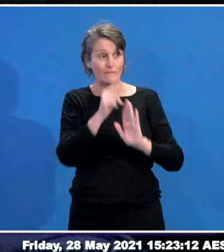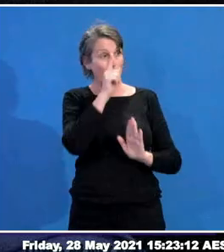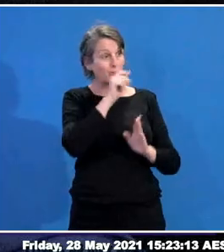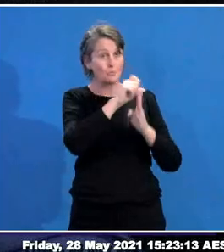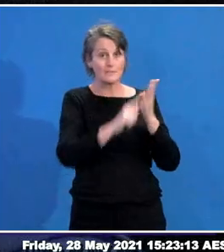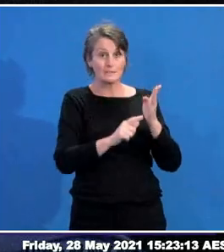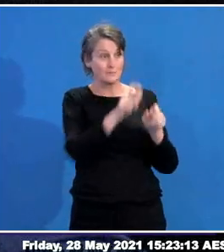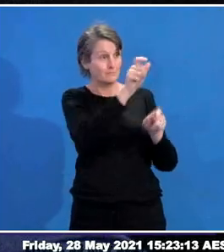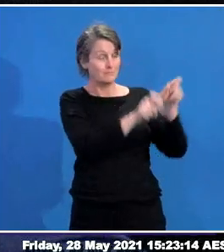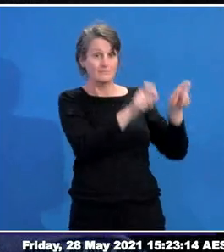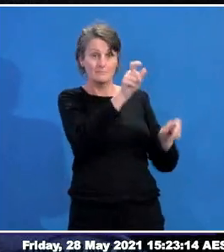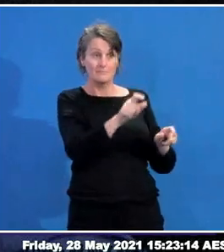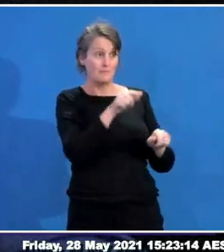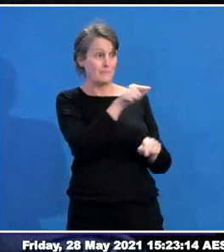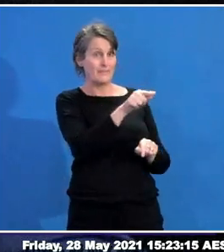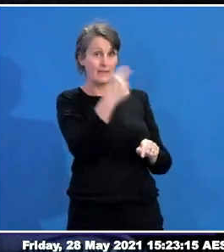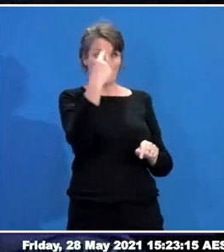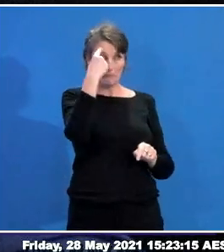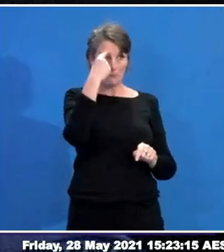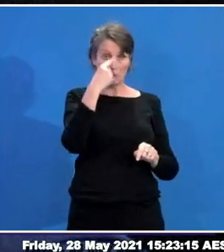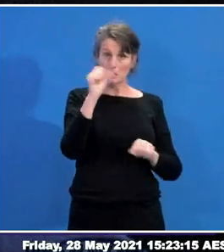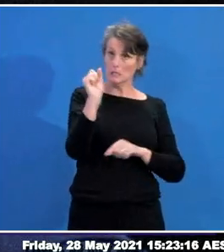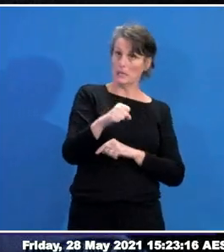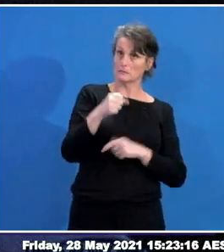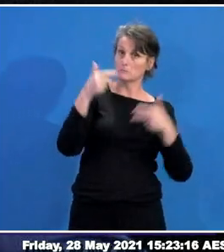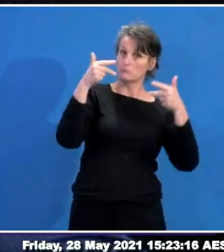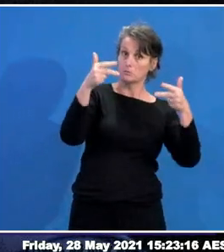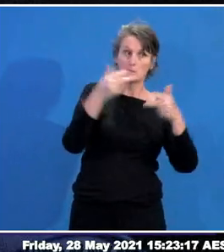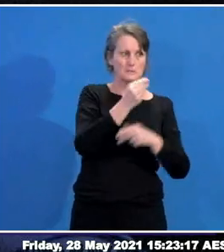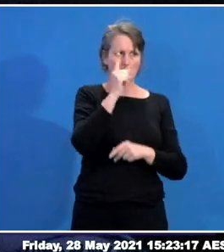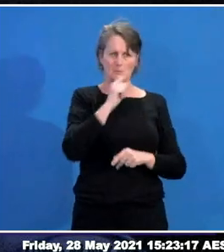who would have their own views which may be at odds with their family members,